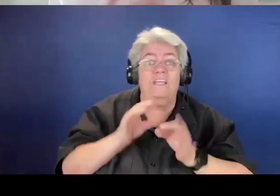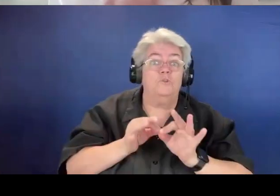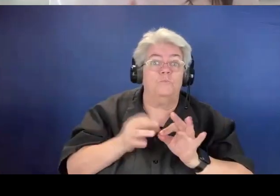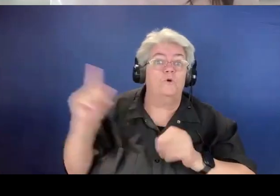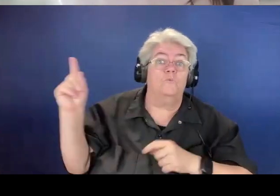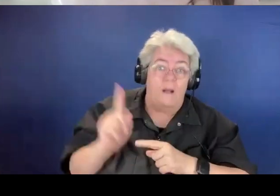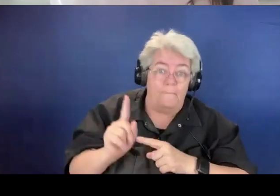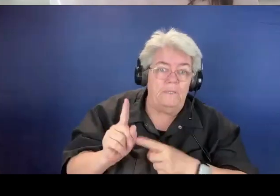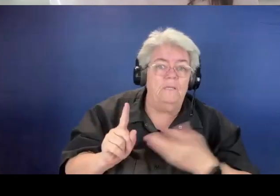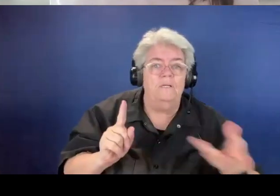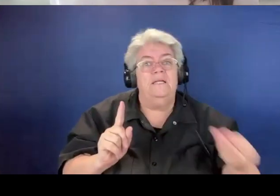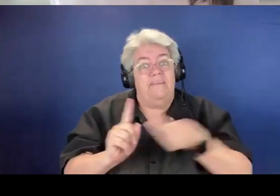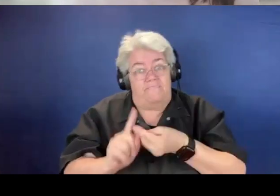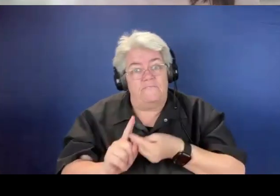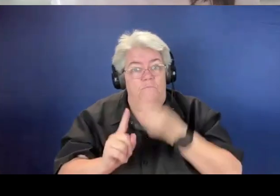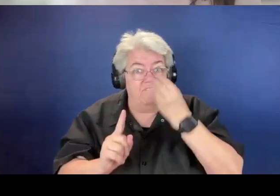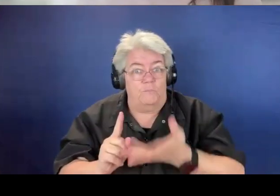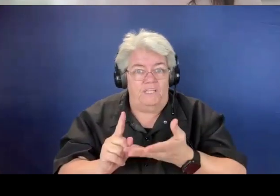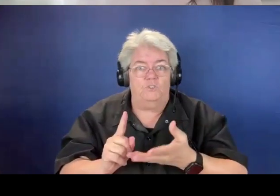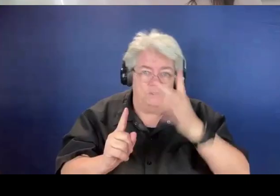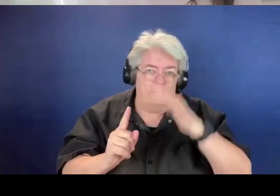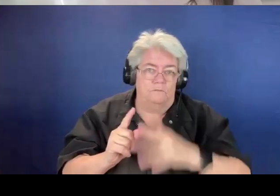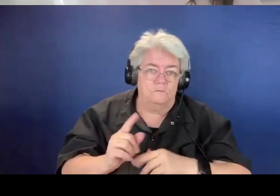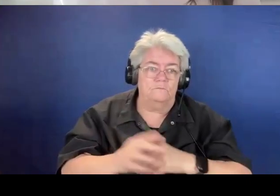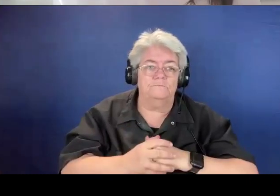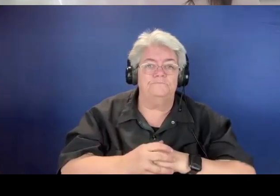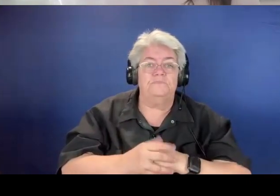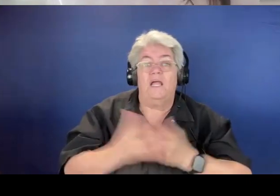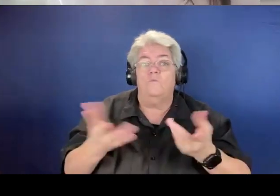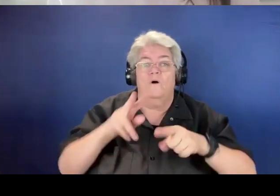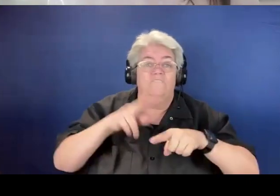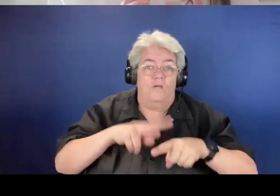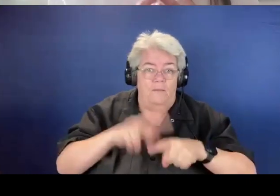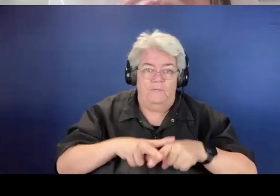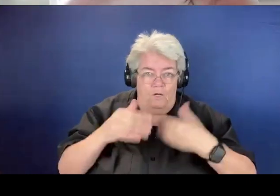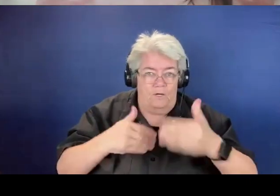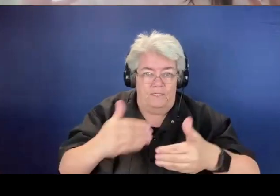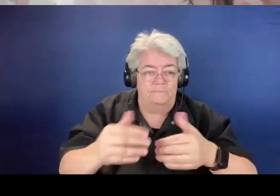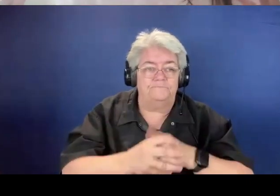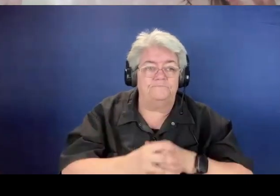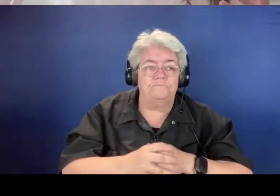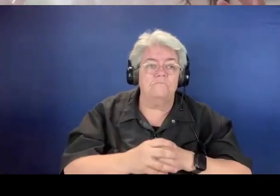review vocabulary that you are going to work on. Review parameters.